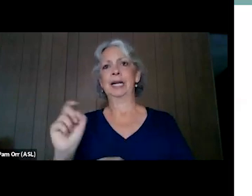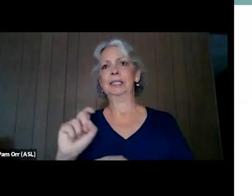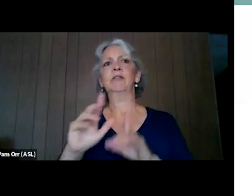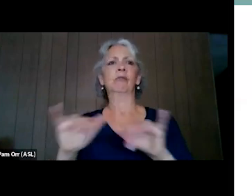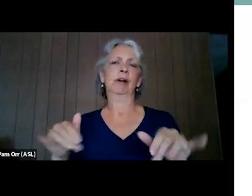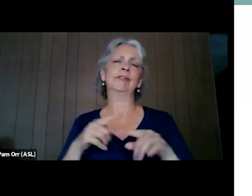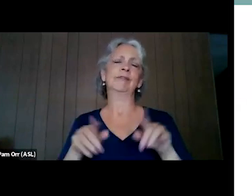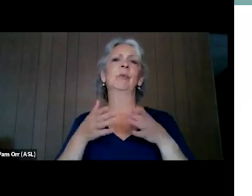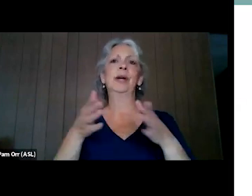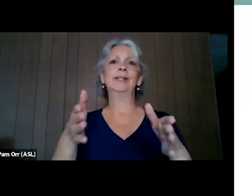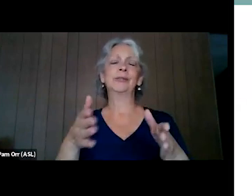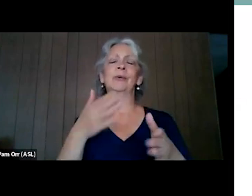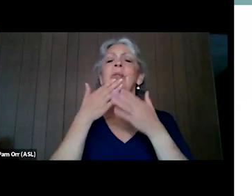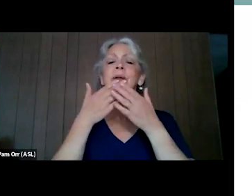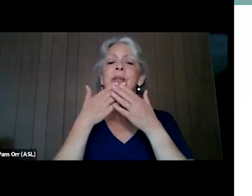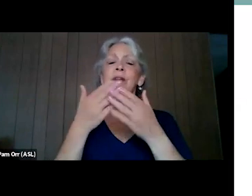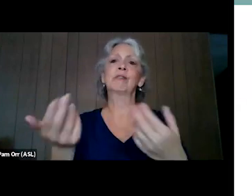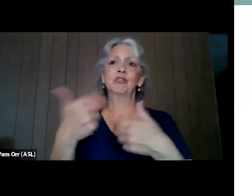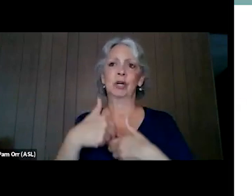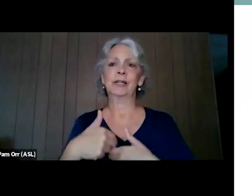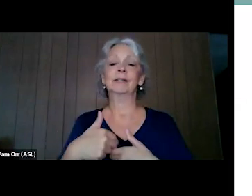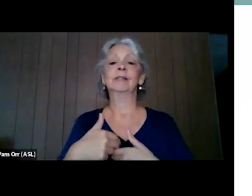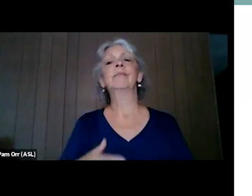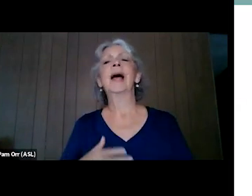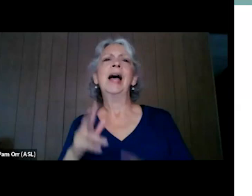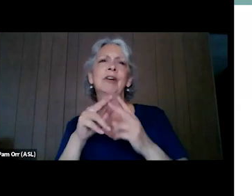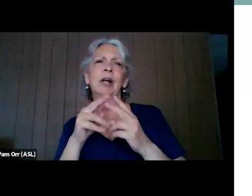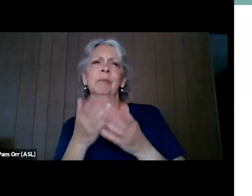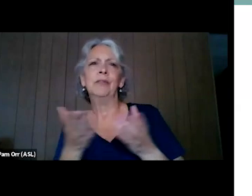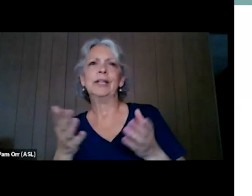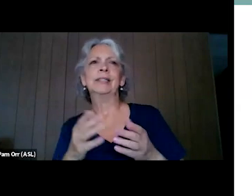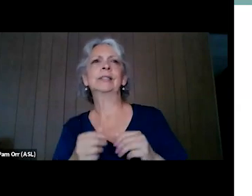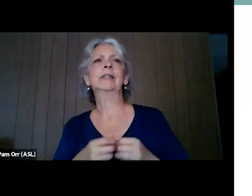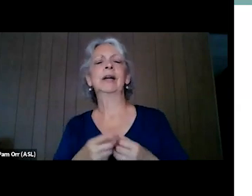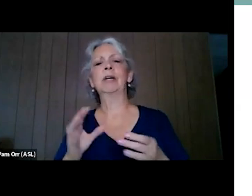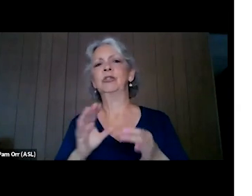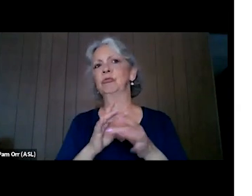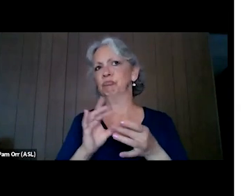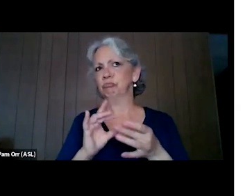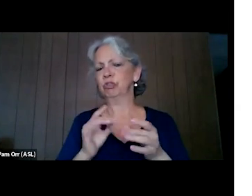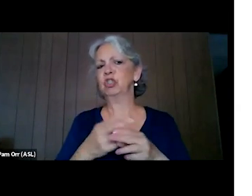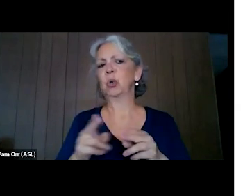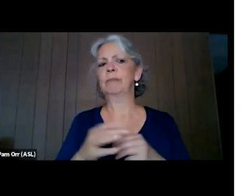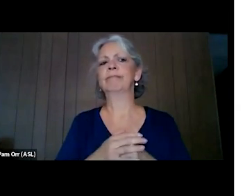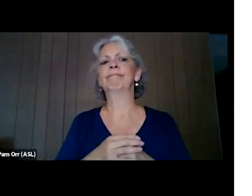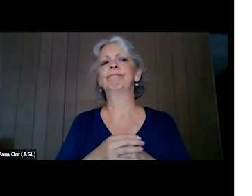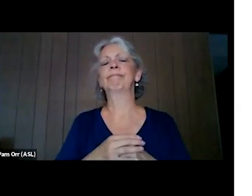So just wanna thank everybody for being here. And I have a couple of housekeeping slides as well, very short. So just a little bit about